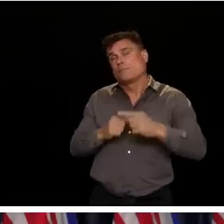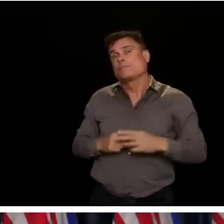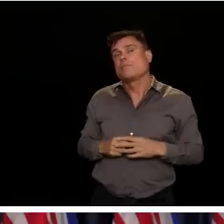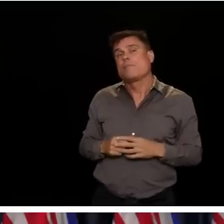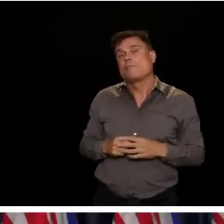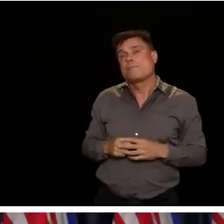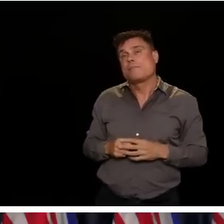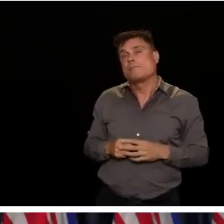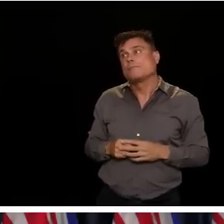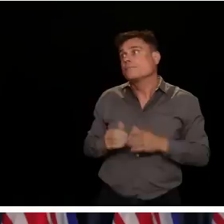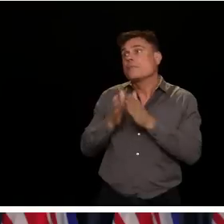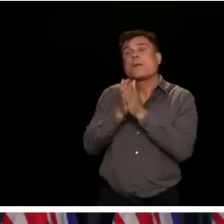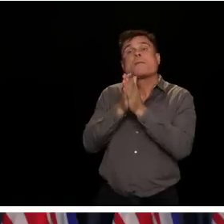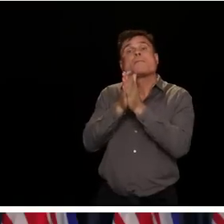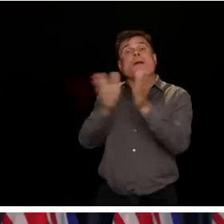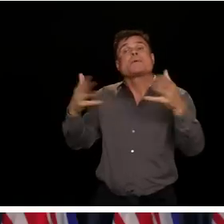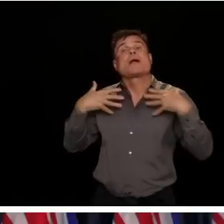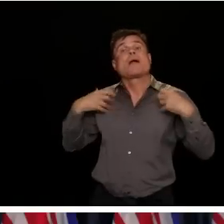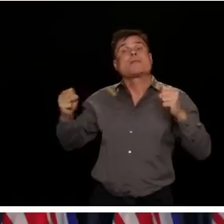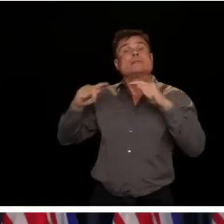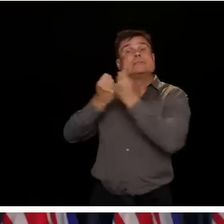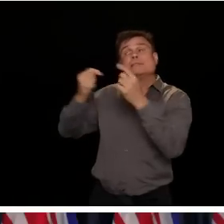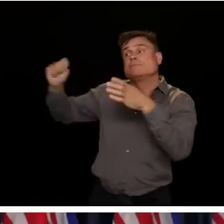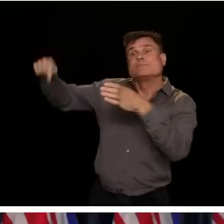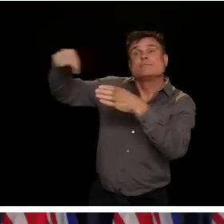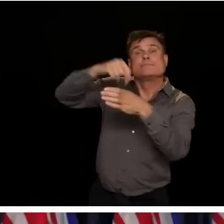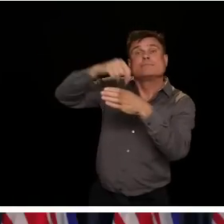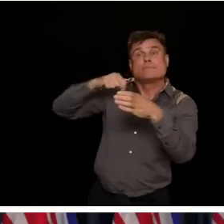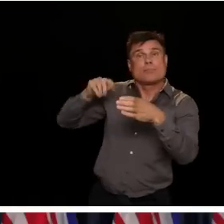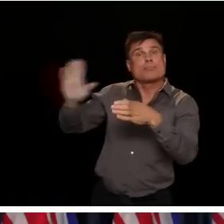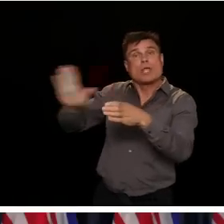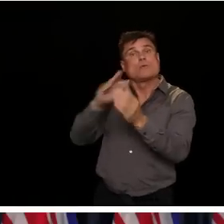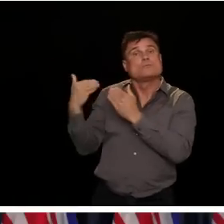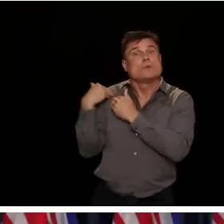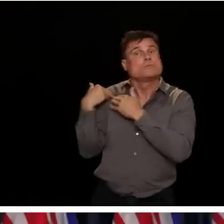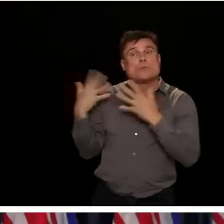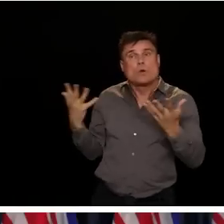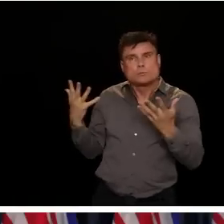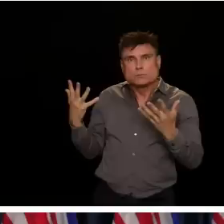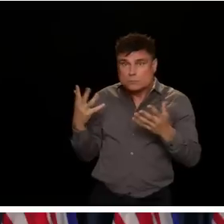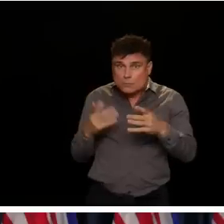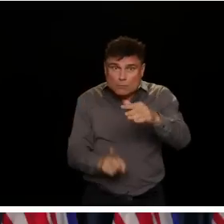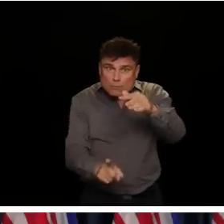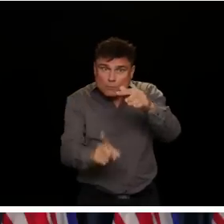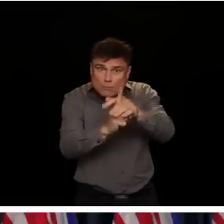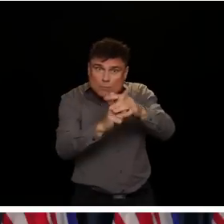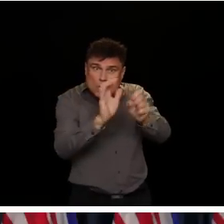we can connect with anybody who may be at risk because they have been exposed,